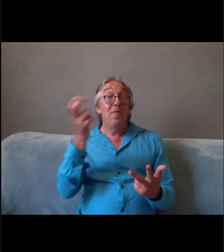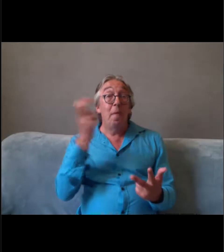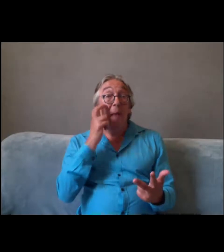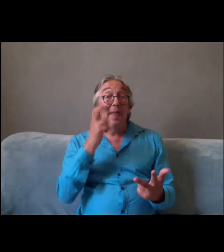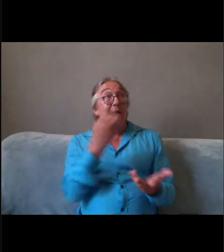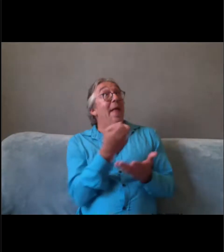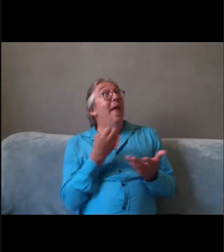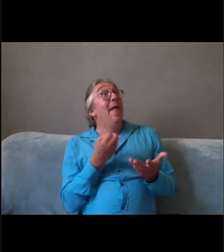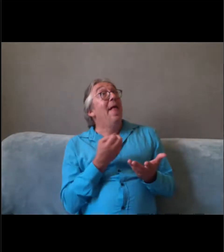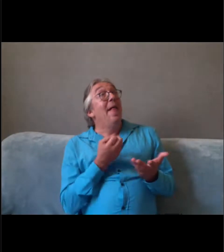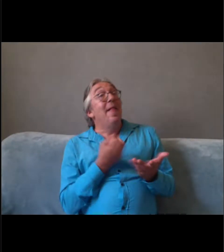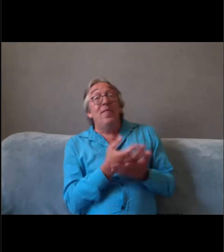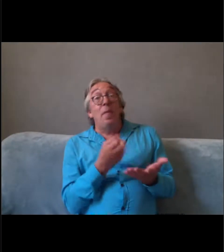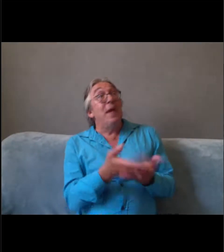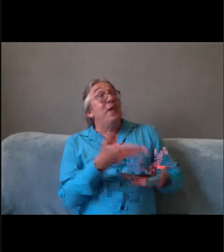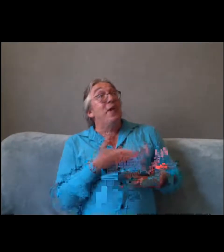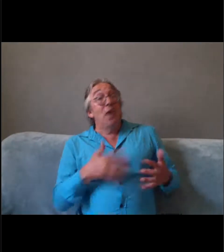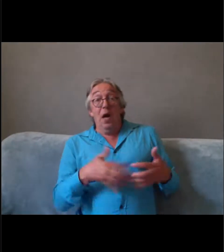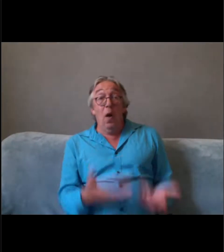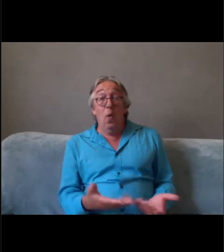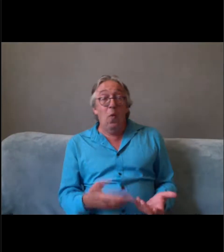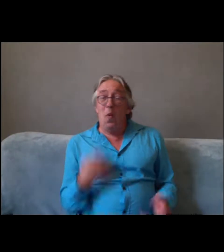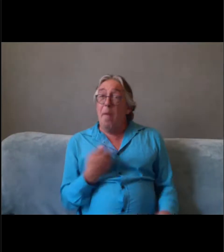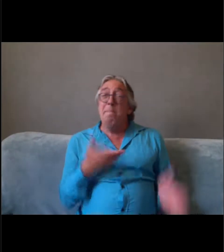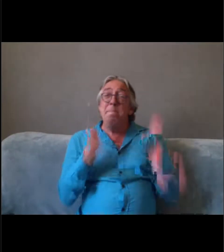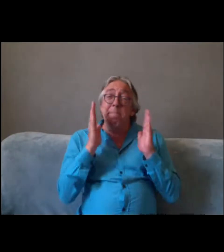this participation and active involvement, visibility...